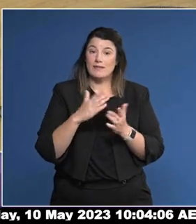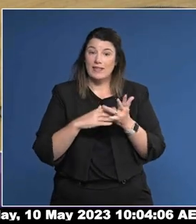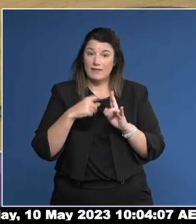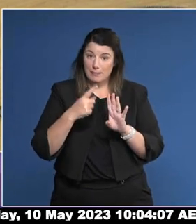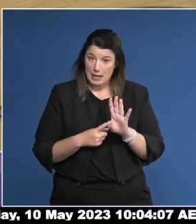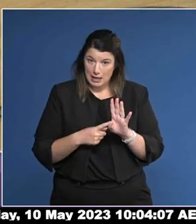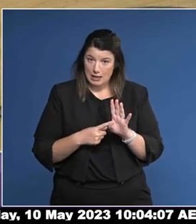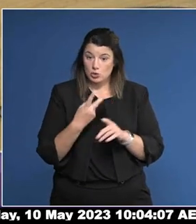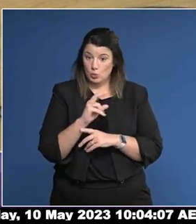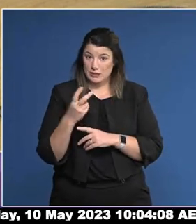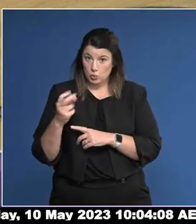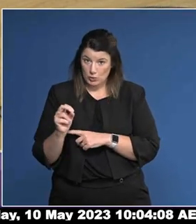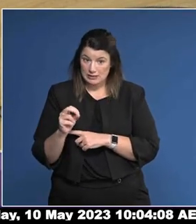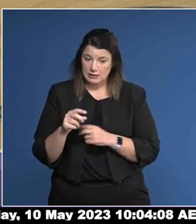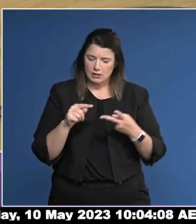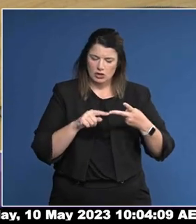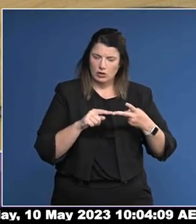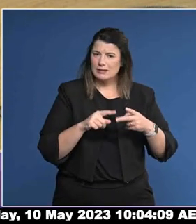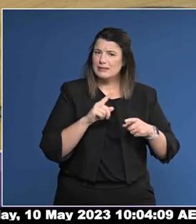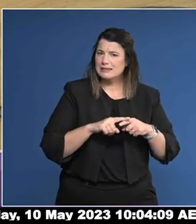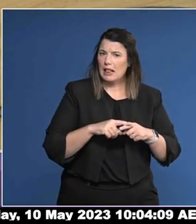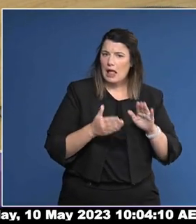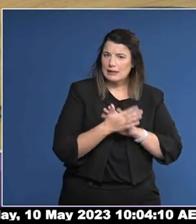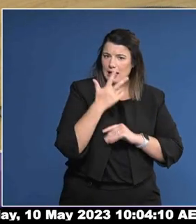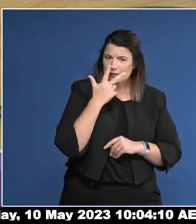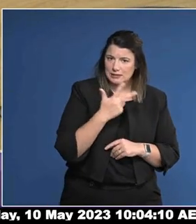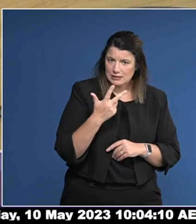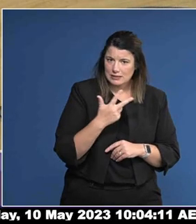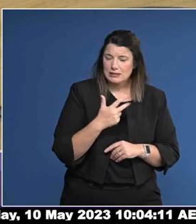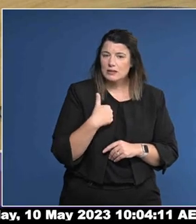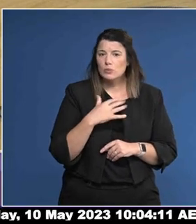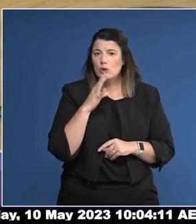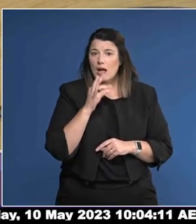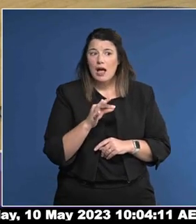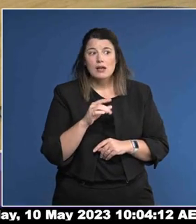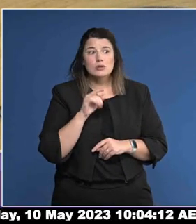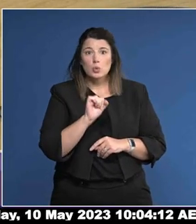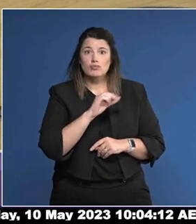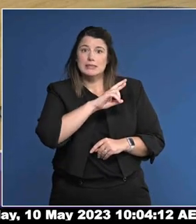Mm-hmm. MS EASTMAN: And what were the Child Safety obligations when Child